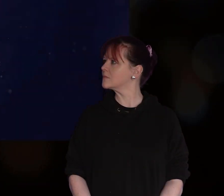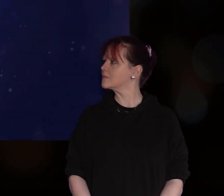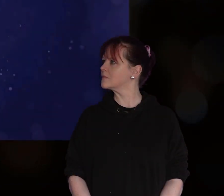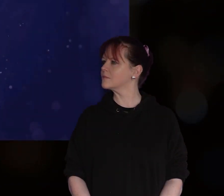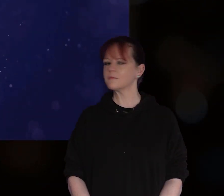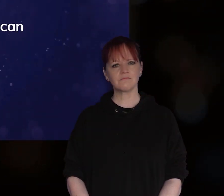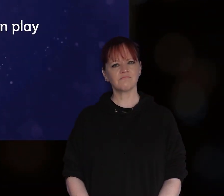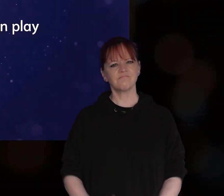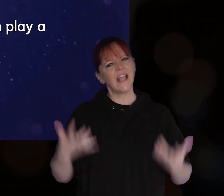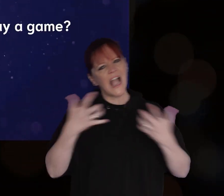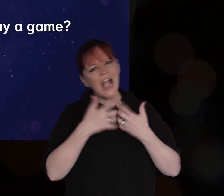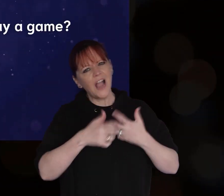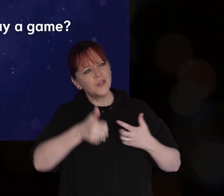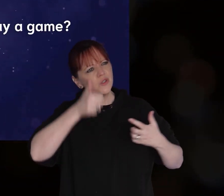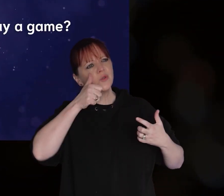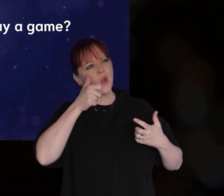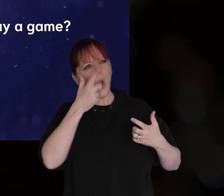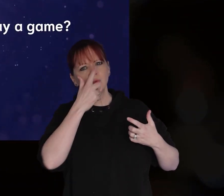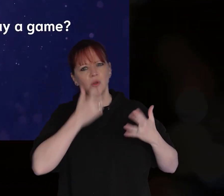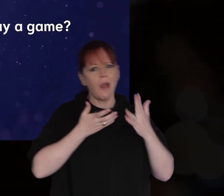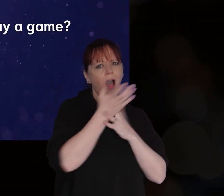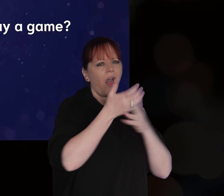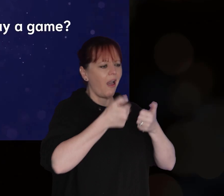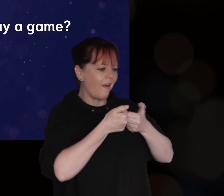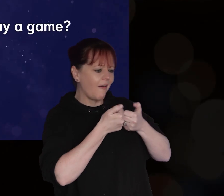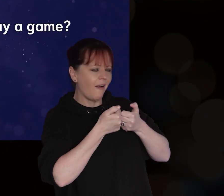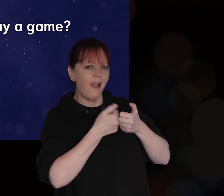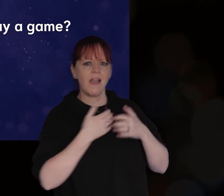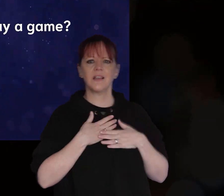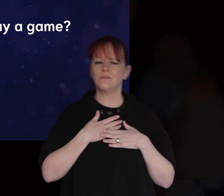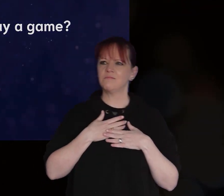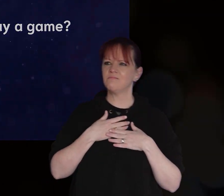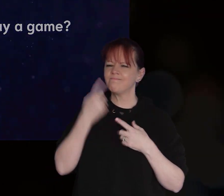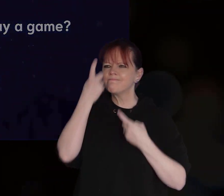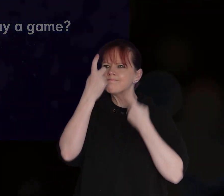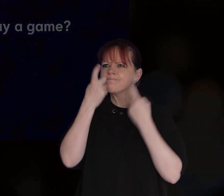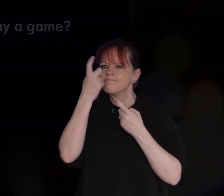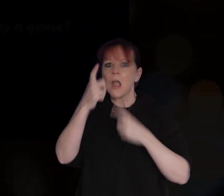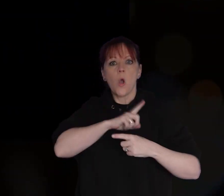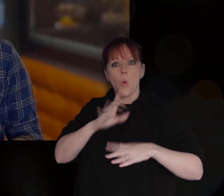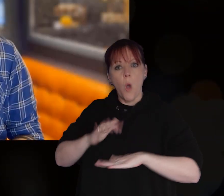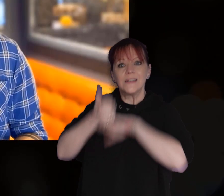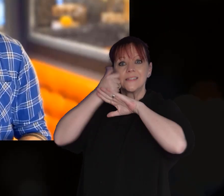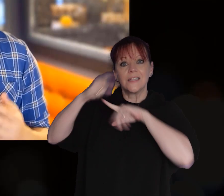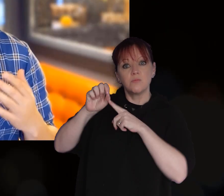How do you know if you can play a game? That's the question that started this whole project. UPBEAT MUSIC